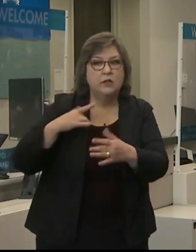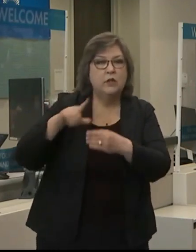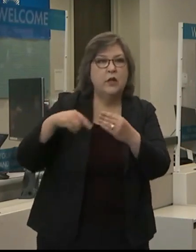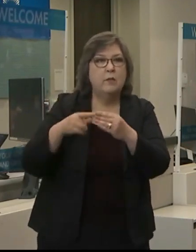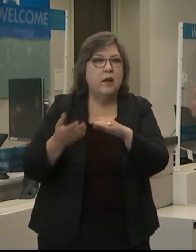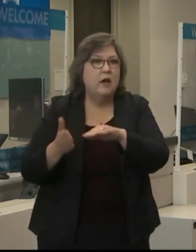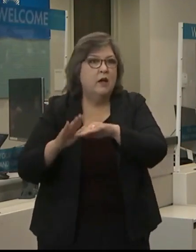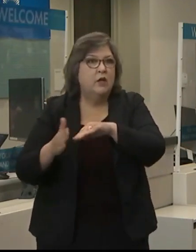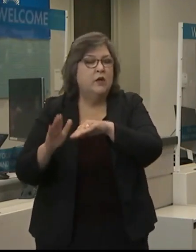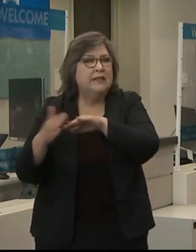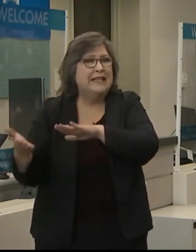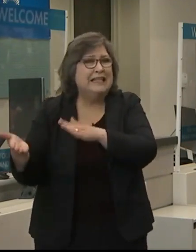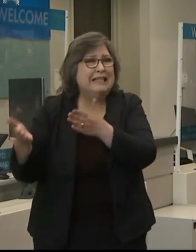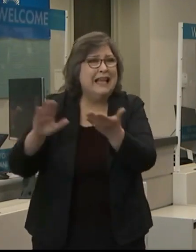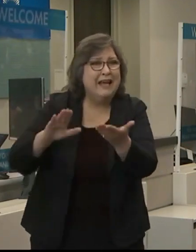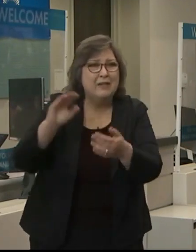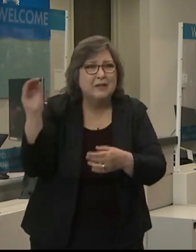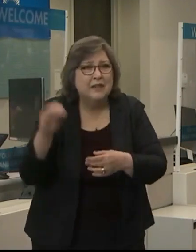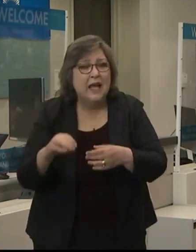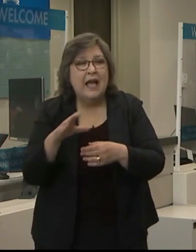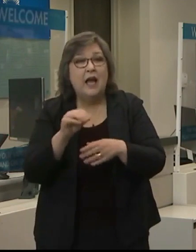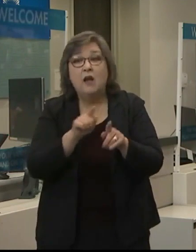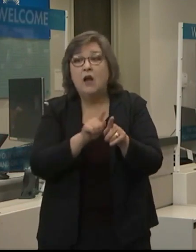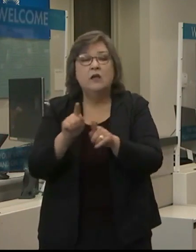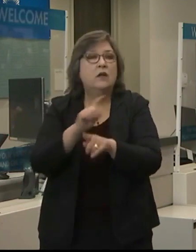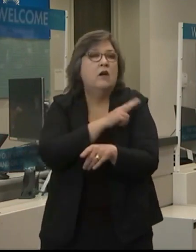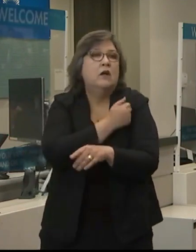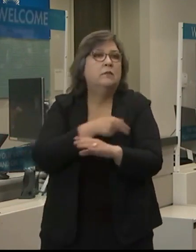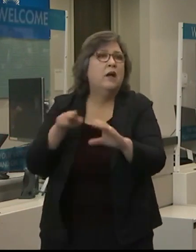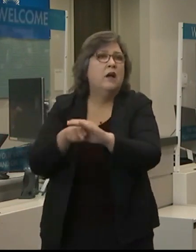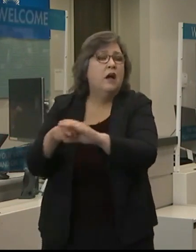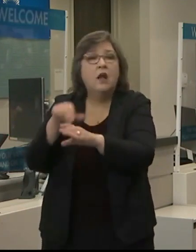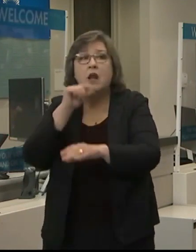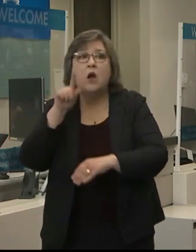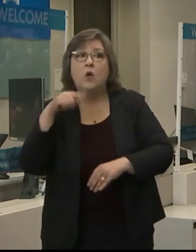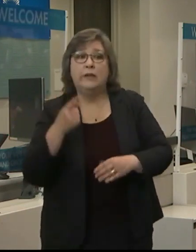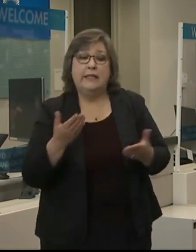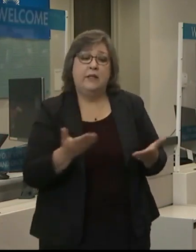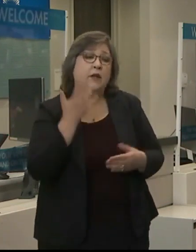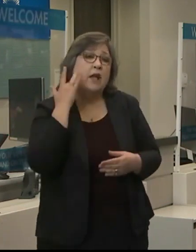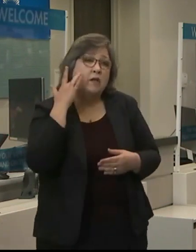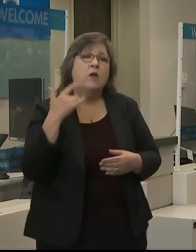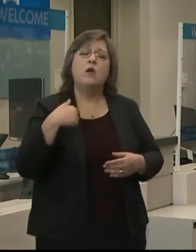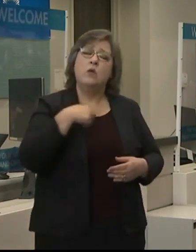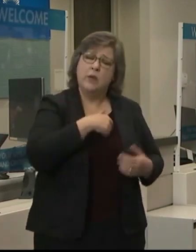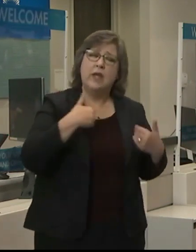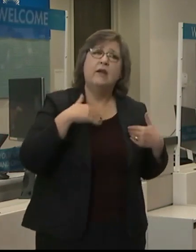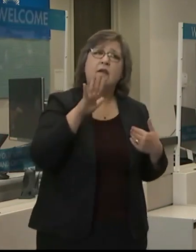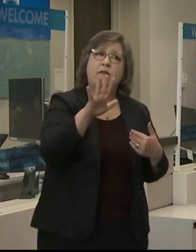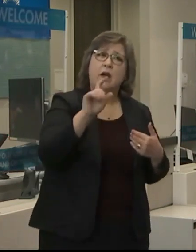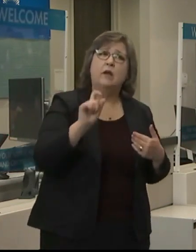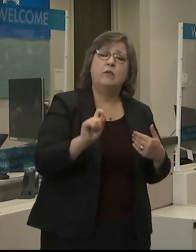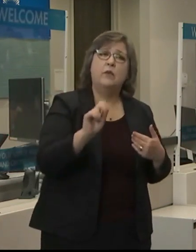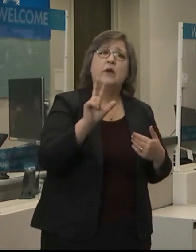evidently around hospitalization rates, not just here in the state of California, that has a 5.3% positivity rate. That's half of Texas, roughly a